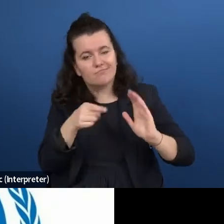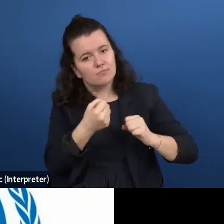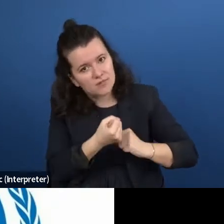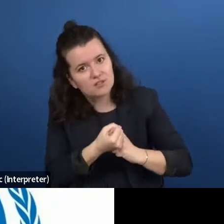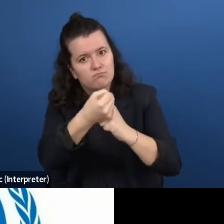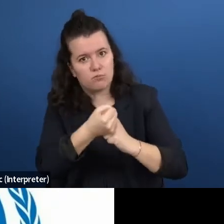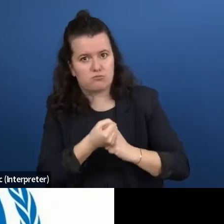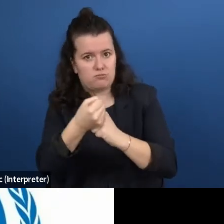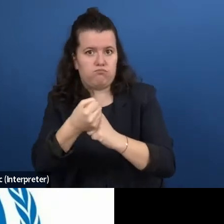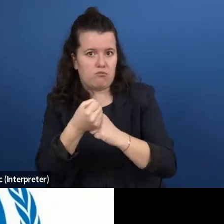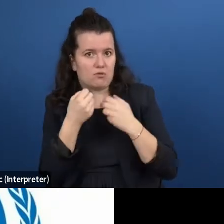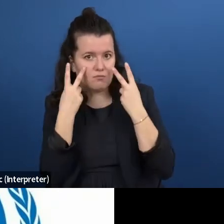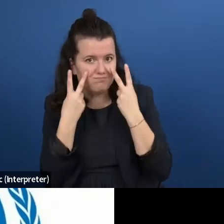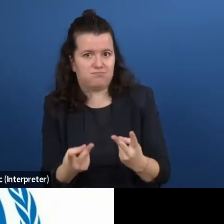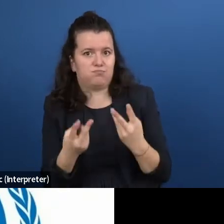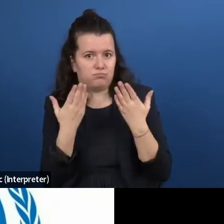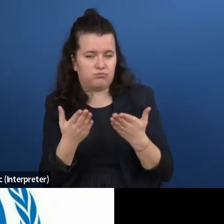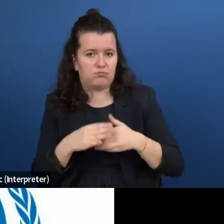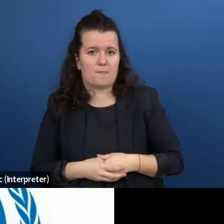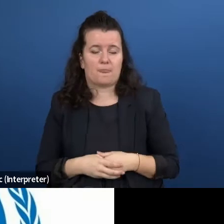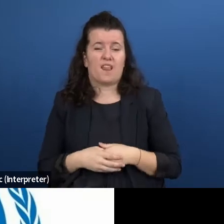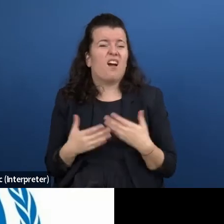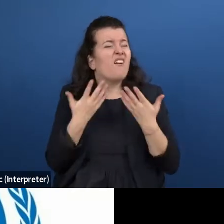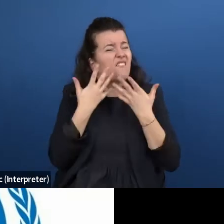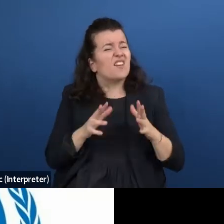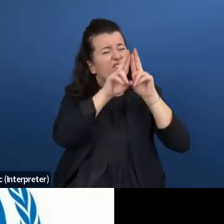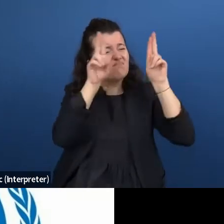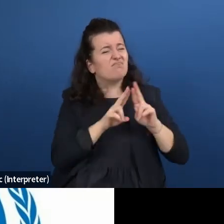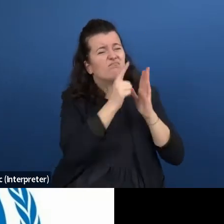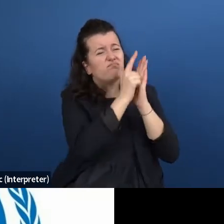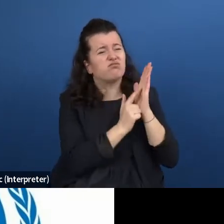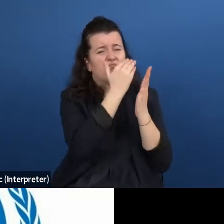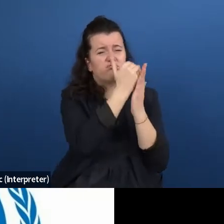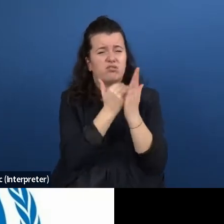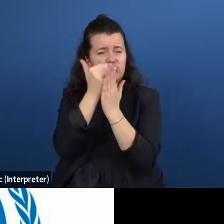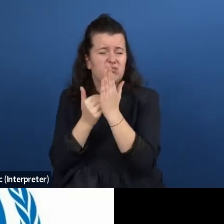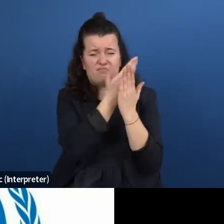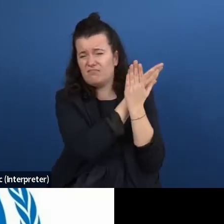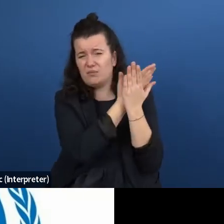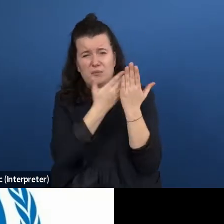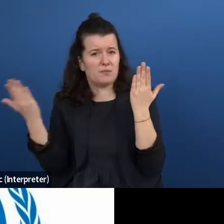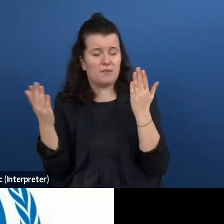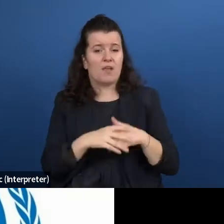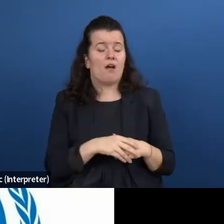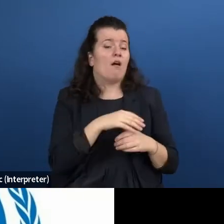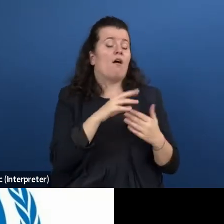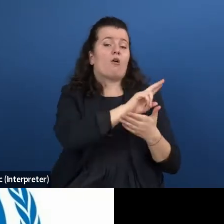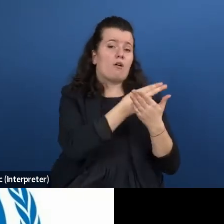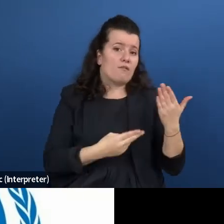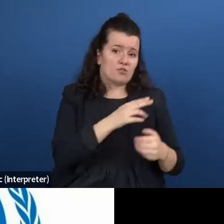of international human rights law. The Convention on the Rights of the Child, the CEDAW Convention,